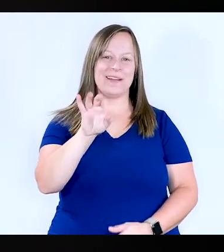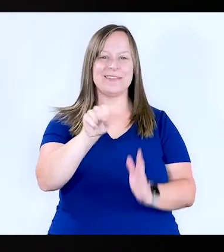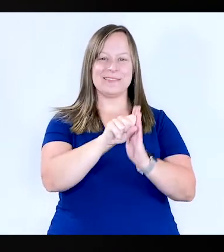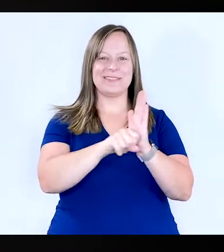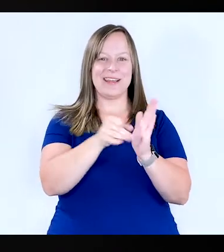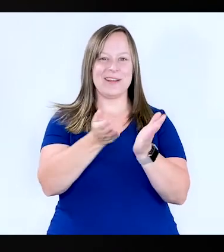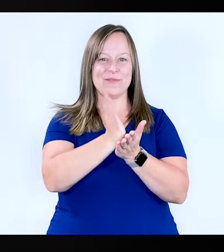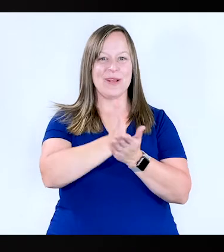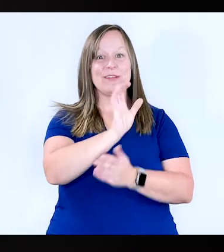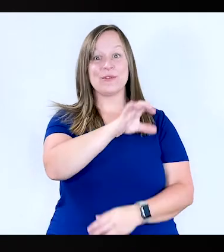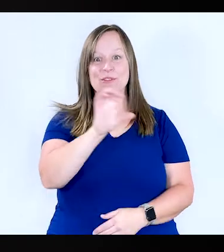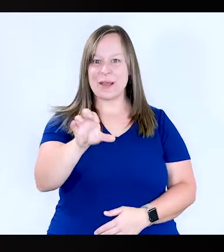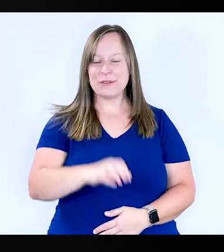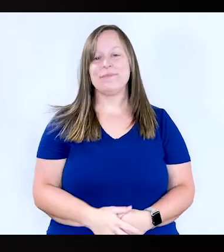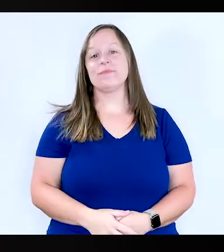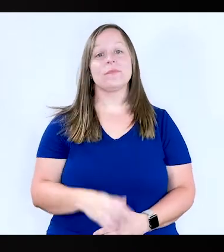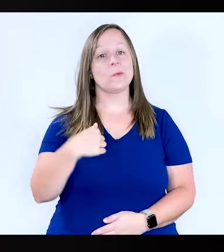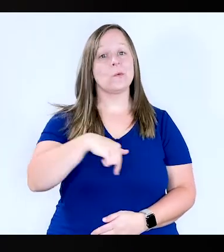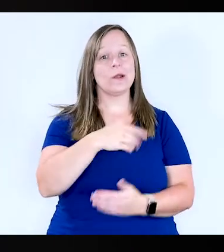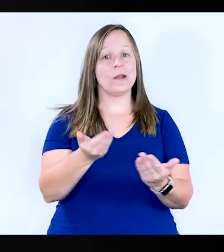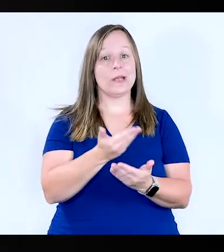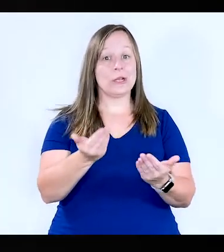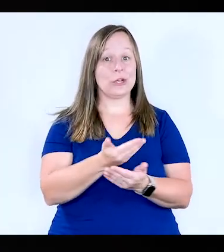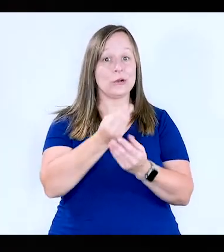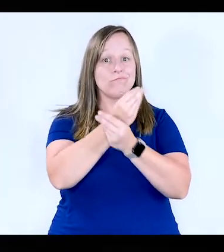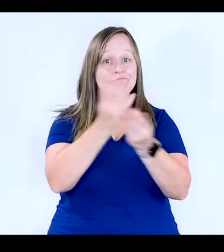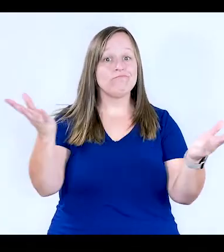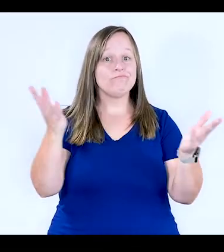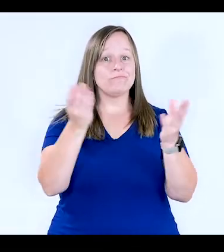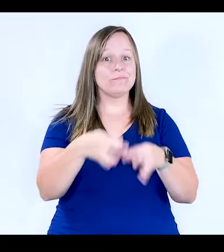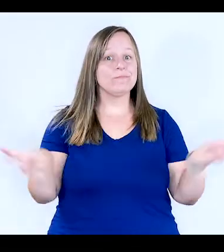State of Rights: Closed Captioned. We are here to bring you information on the